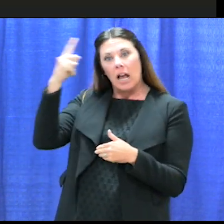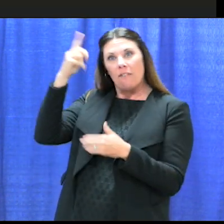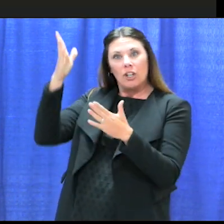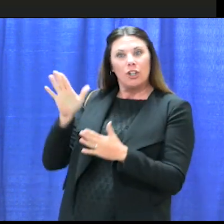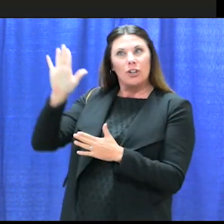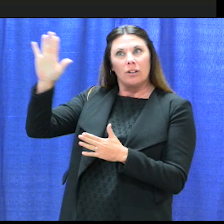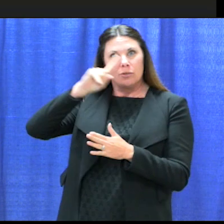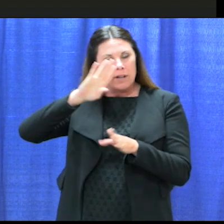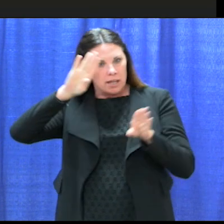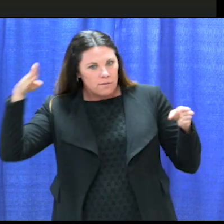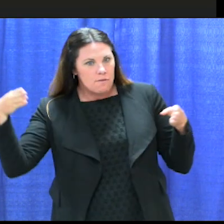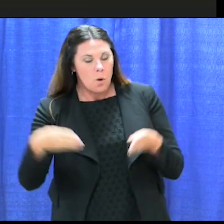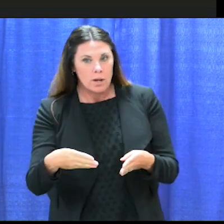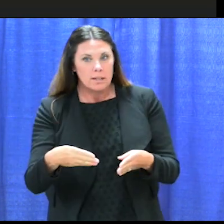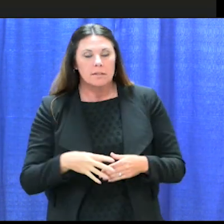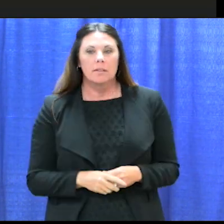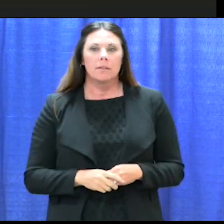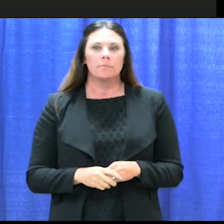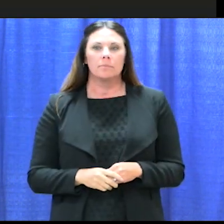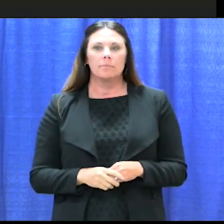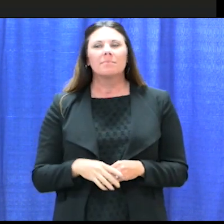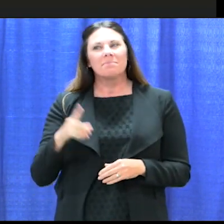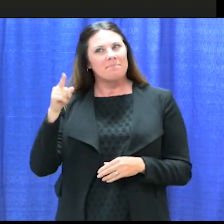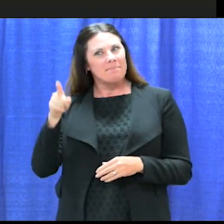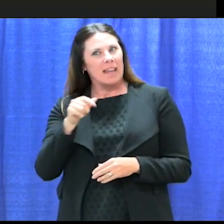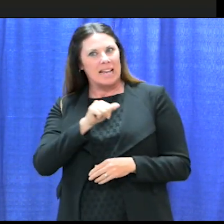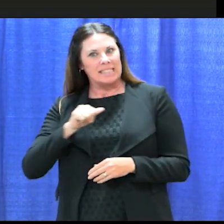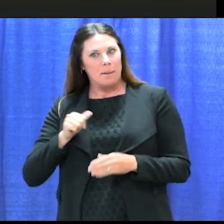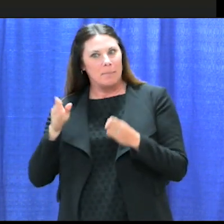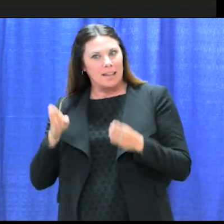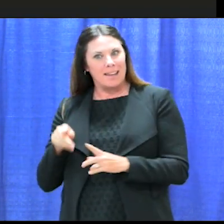And as Assemblymember Woods said earlier and to Assemblywoman Aguiar Curry, I think rural